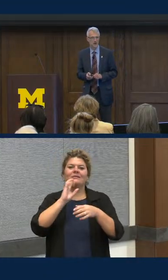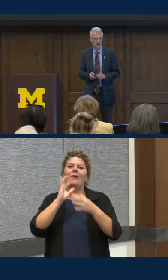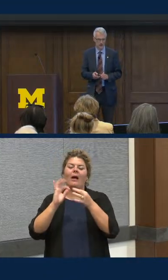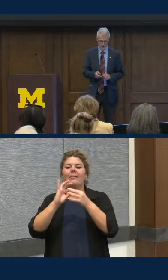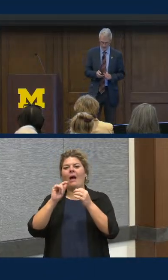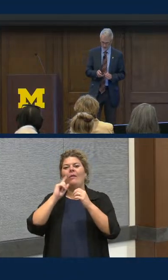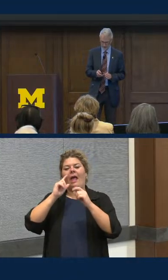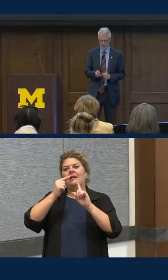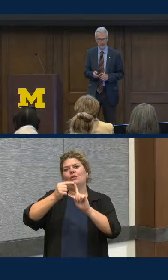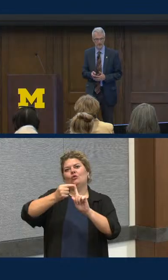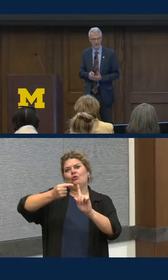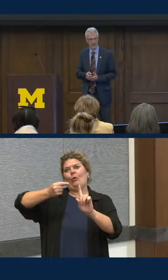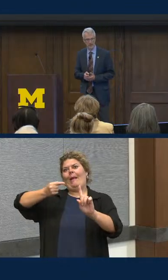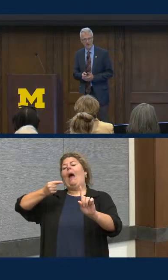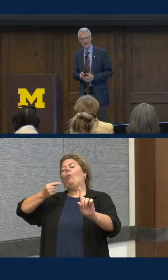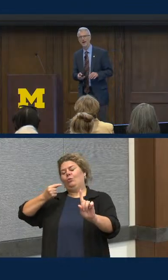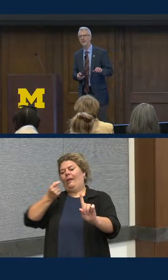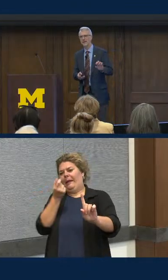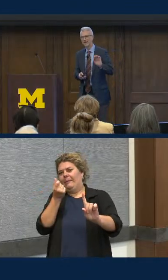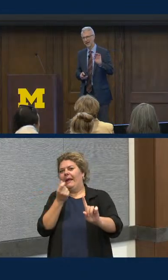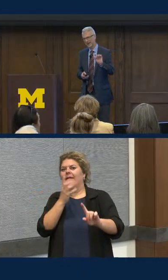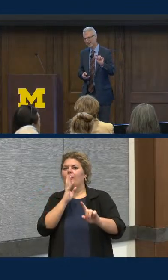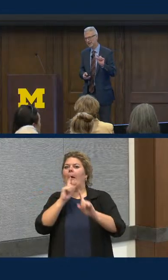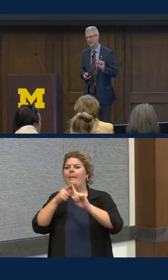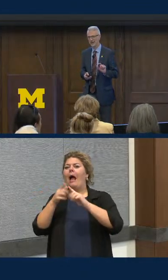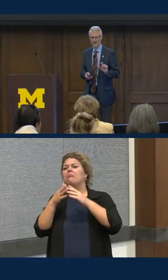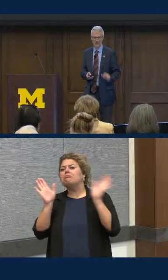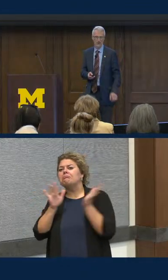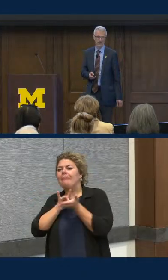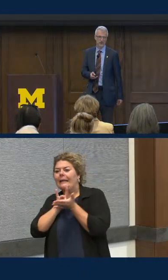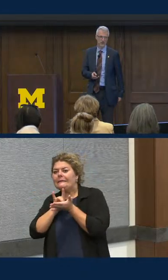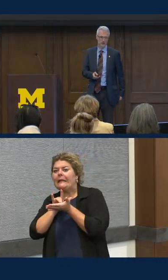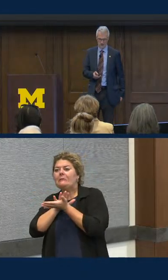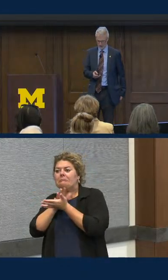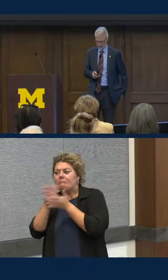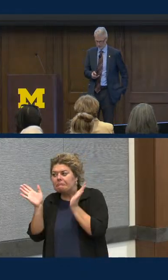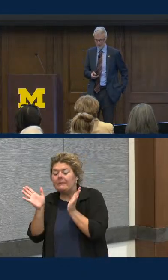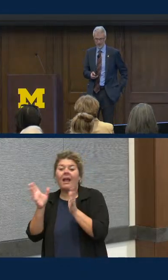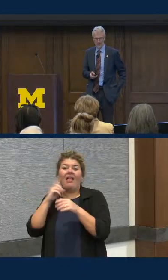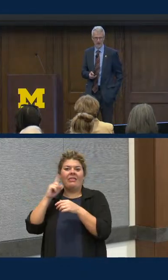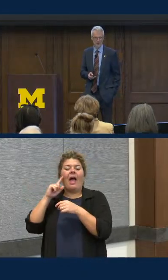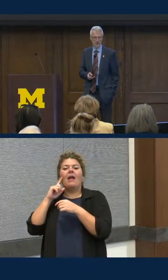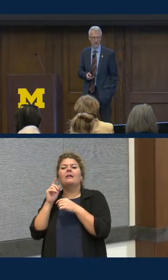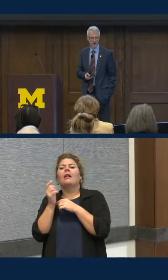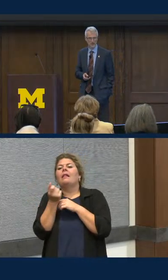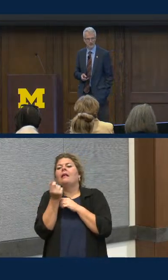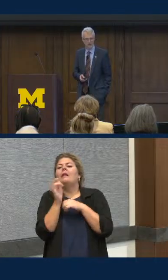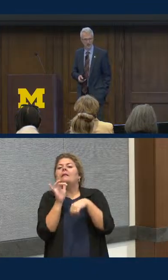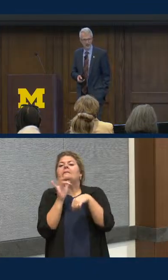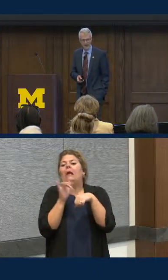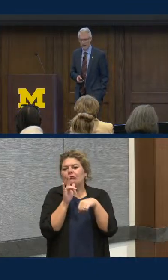call image in the broader